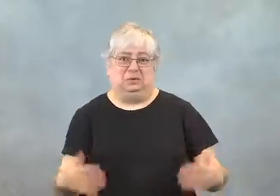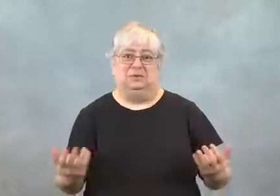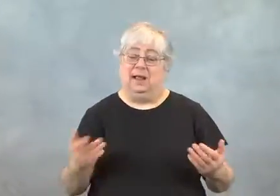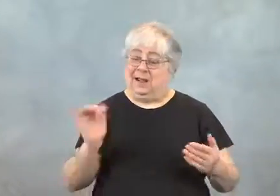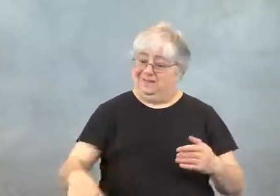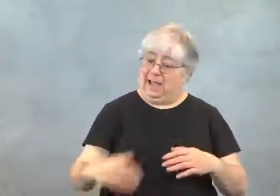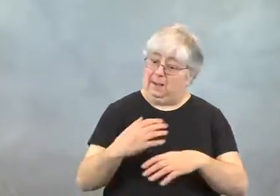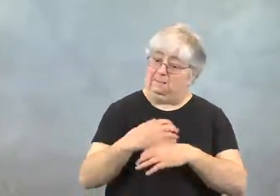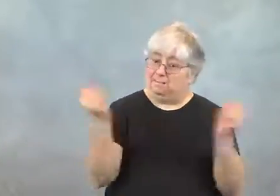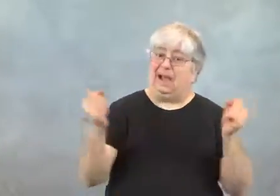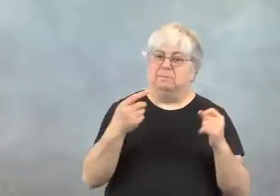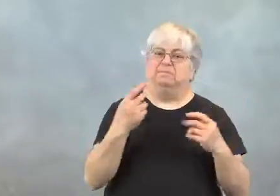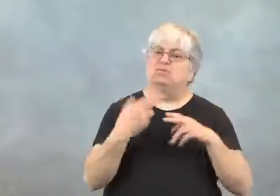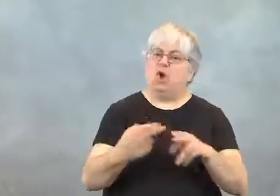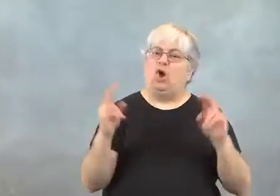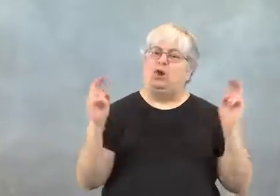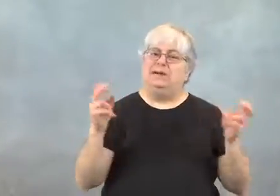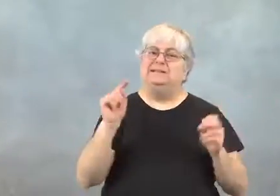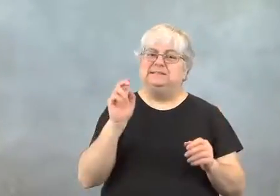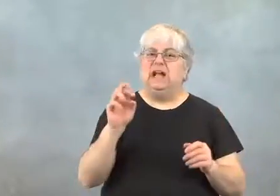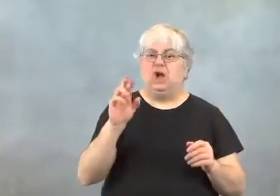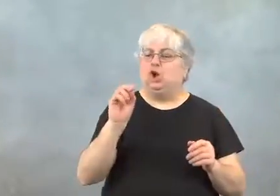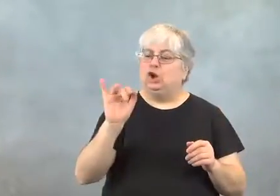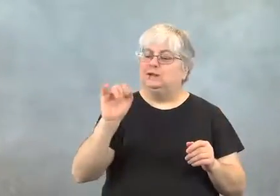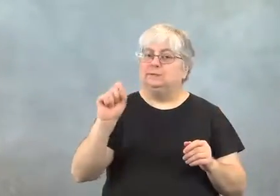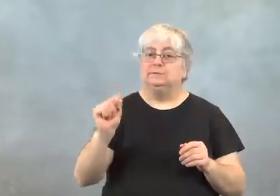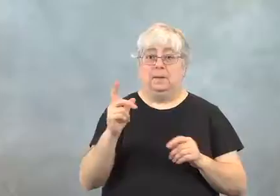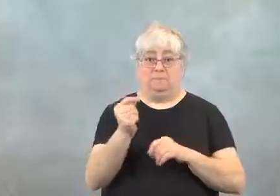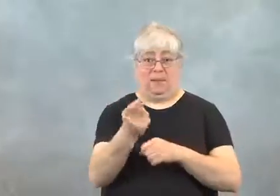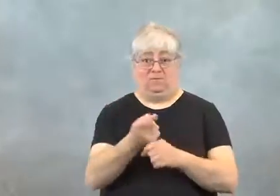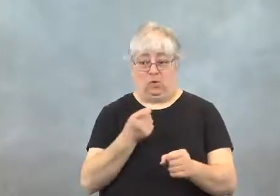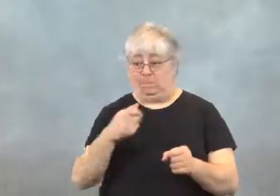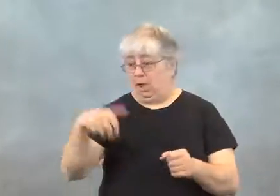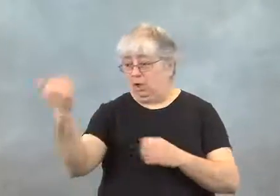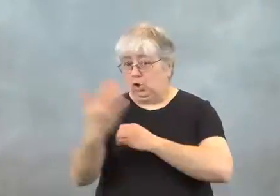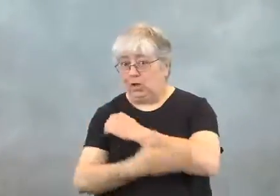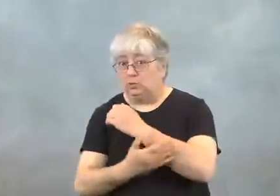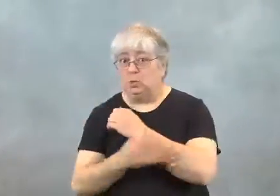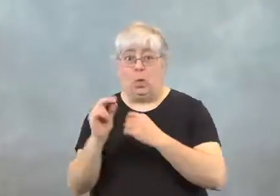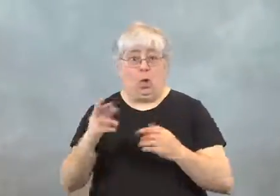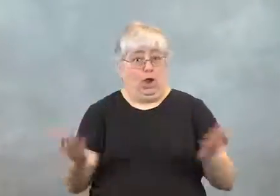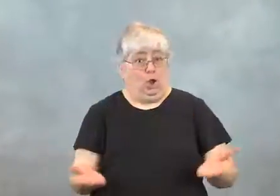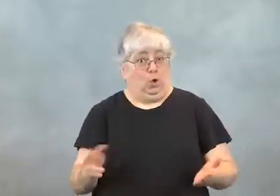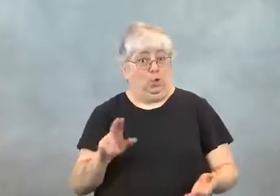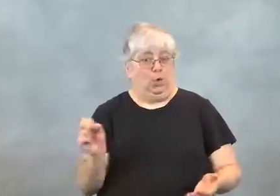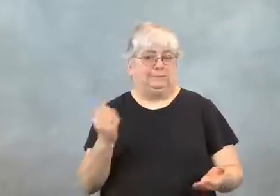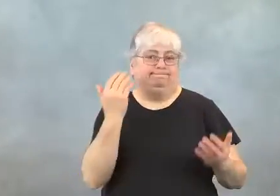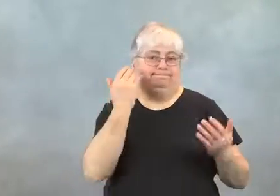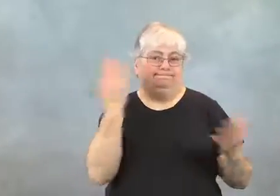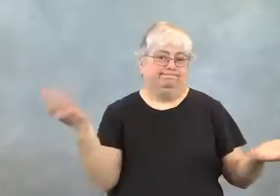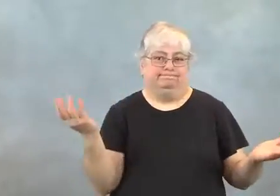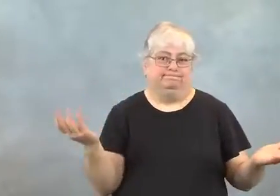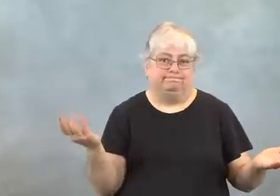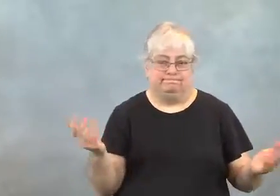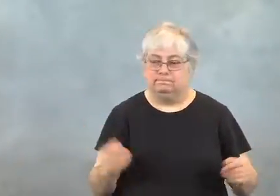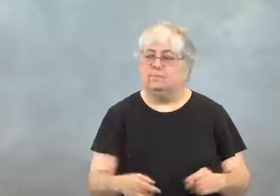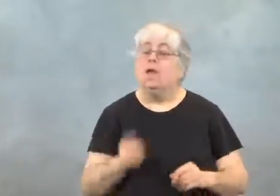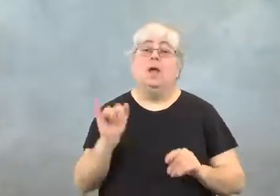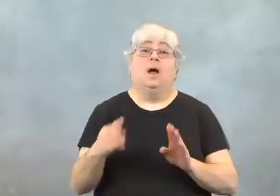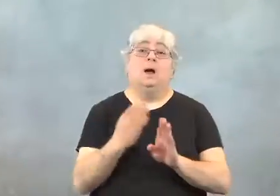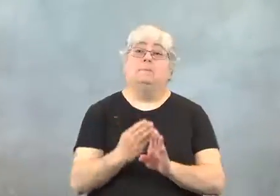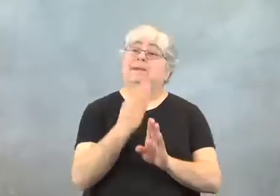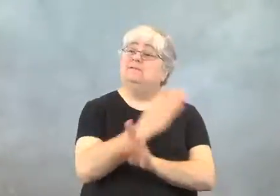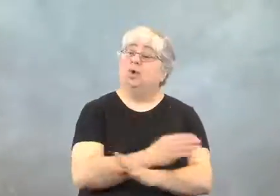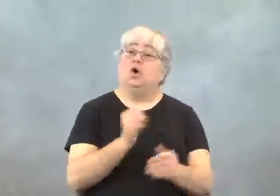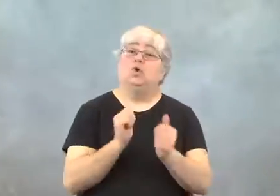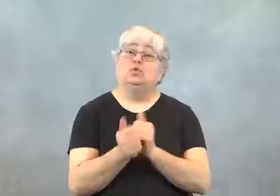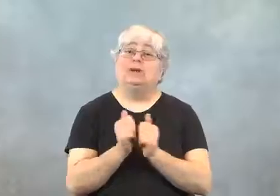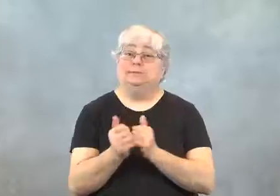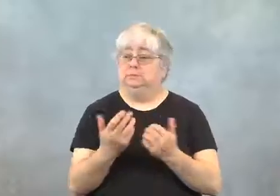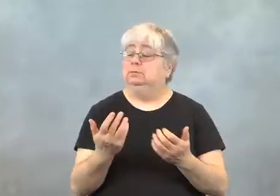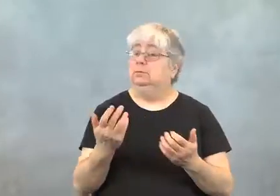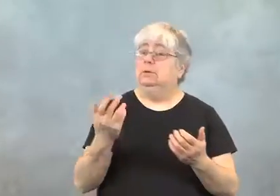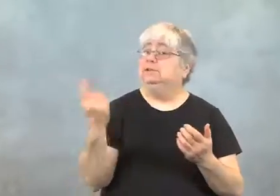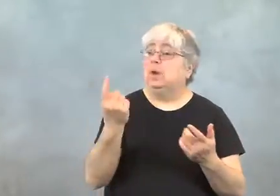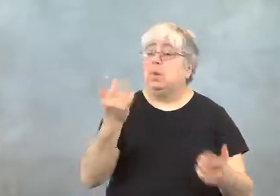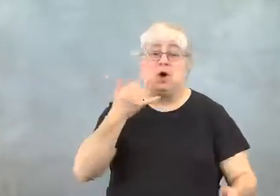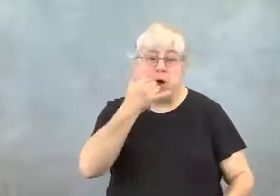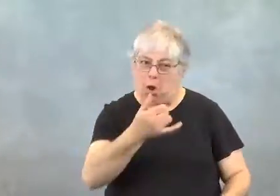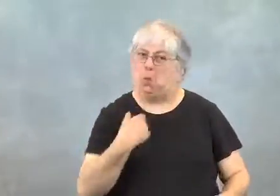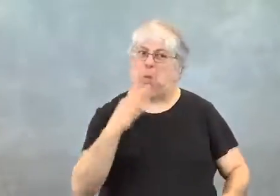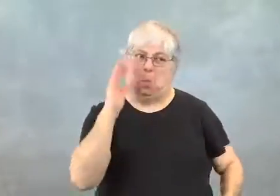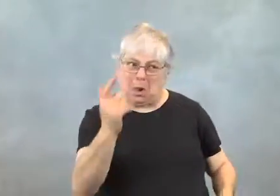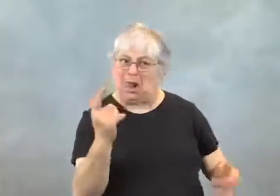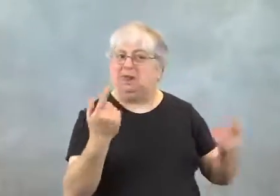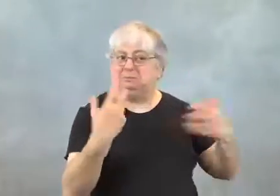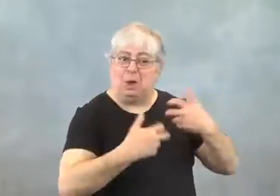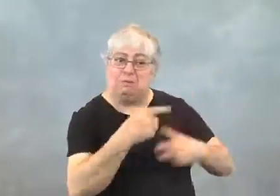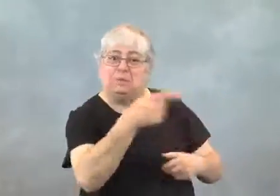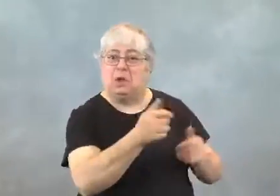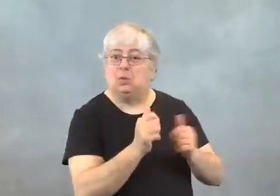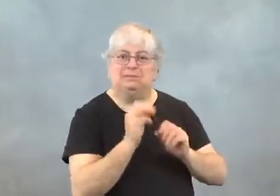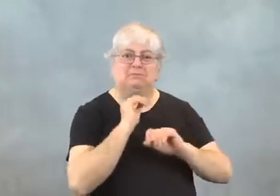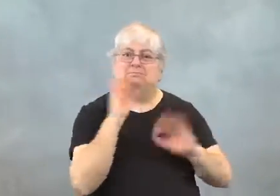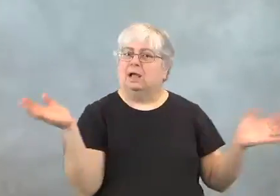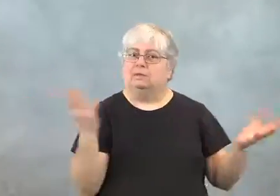The bombing was a terroristic act, but we don't know if it's foreign or domestic.